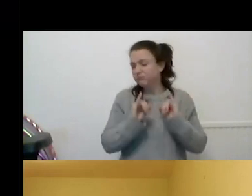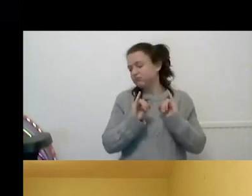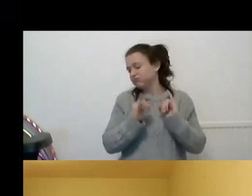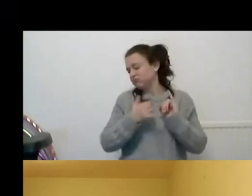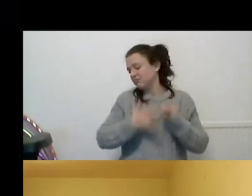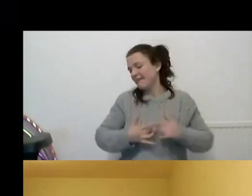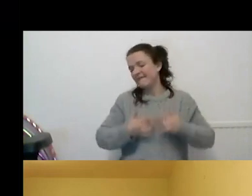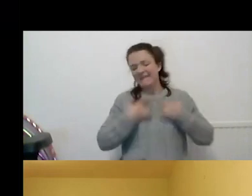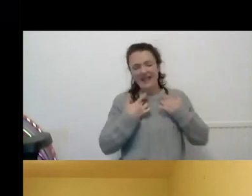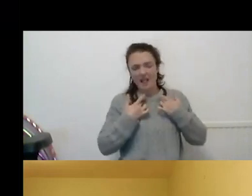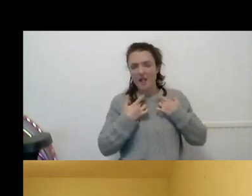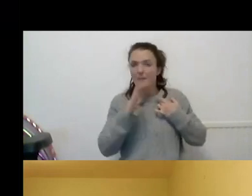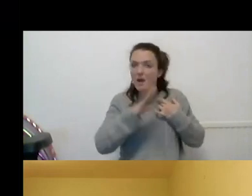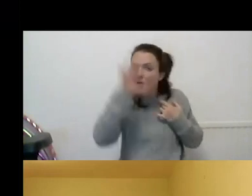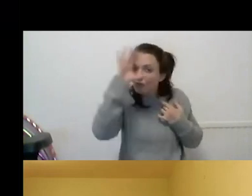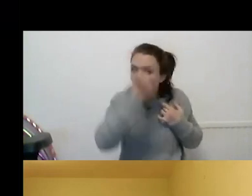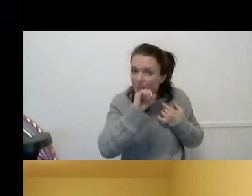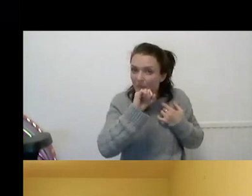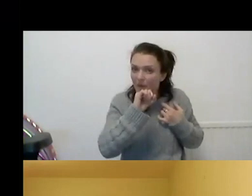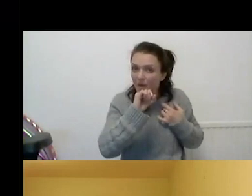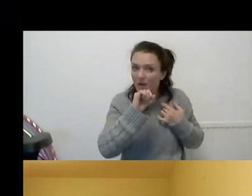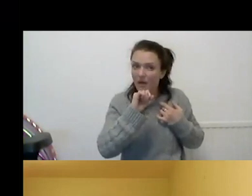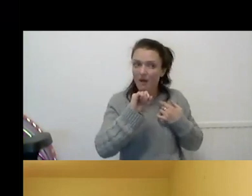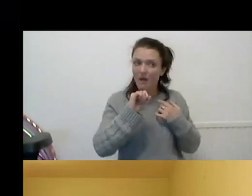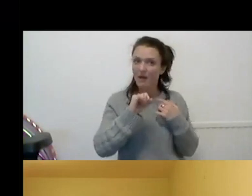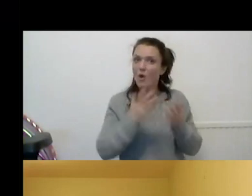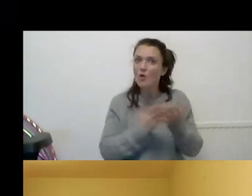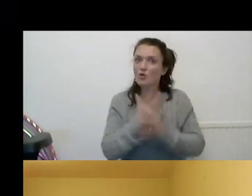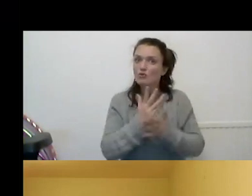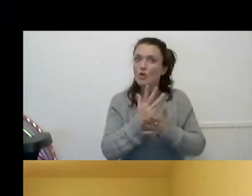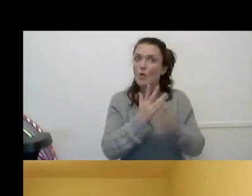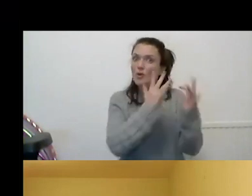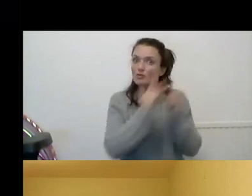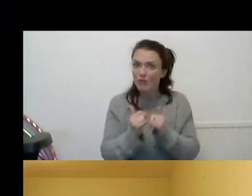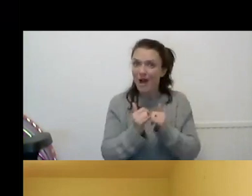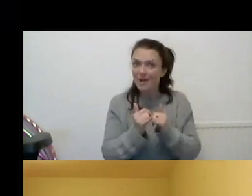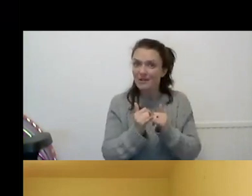anybody. And that's not what we can say about COVID 19 the disease.